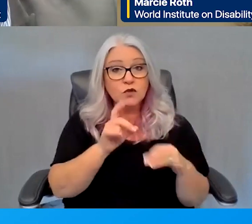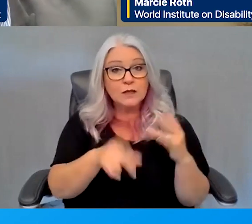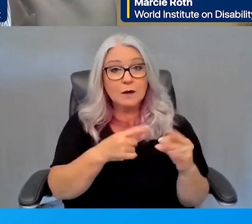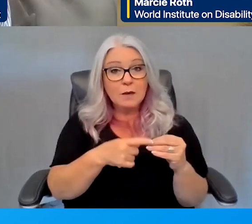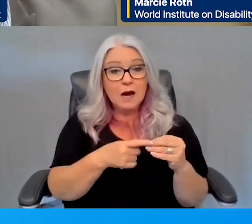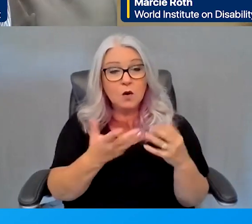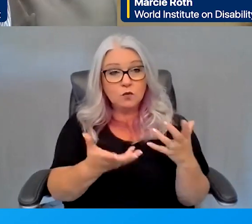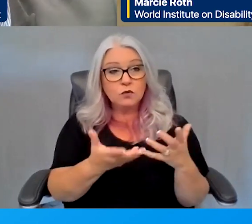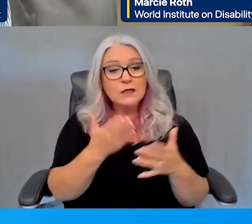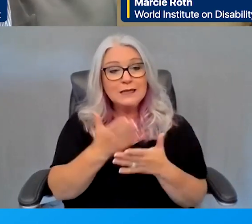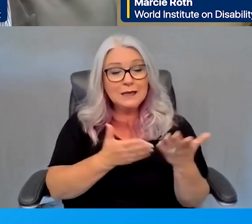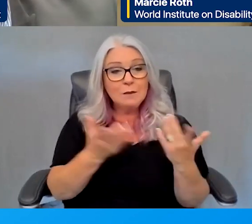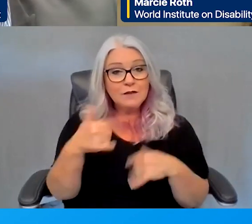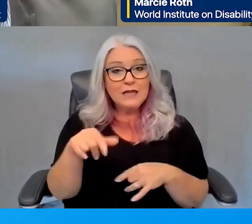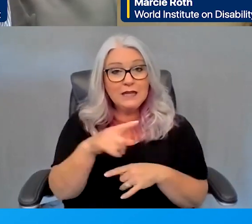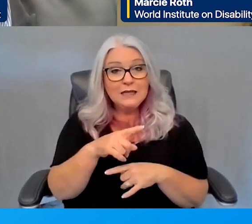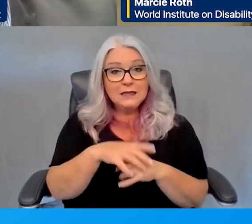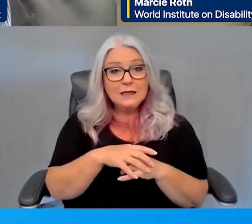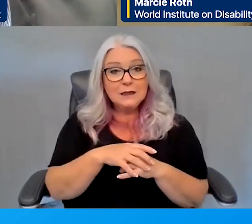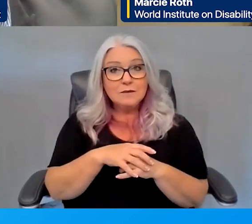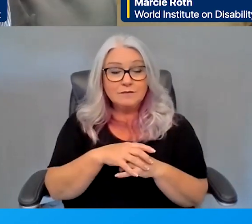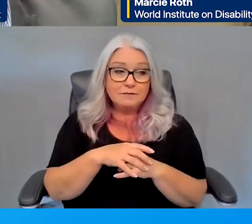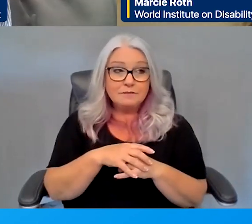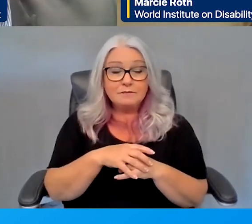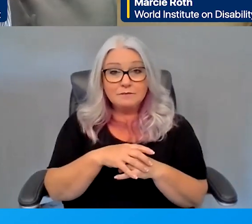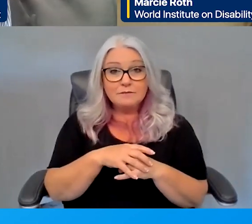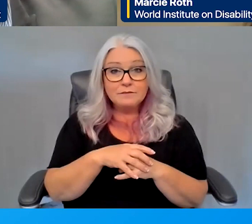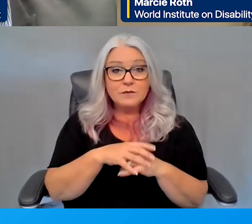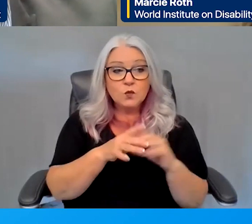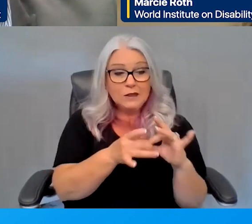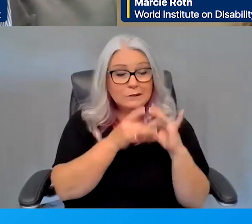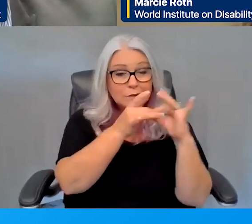some of these relationships, you